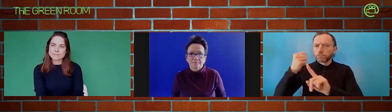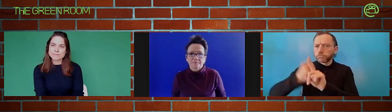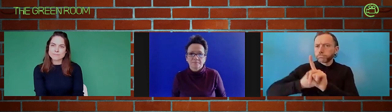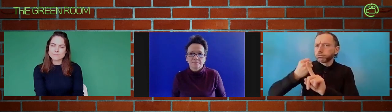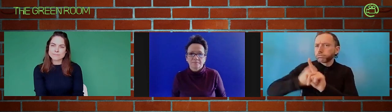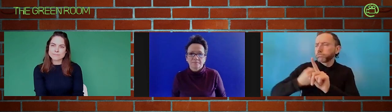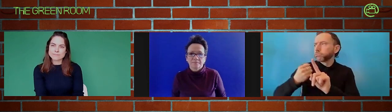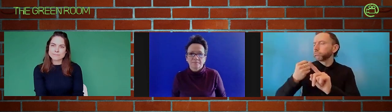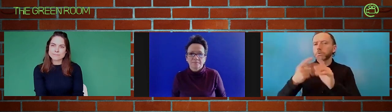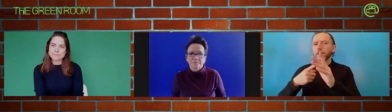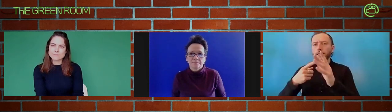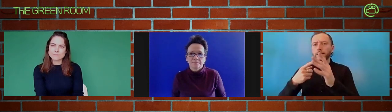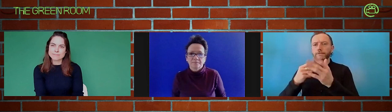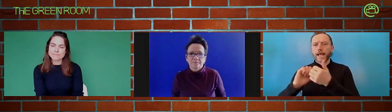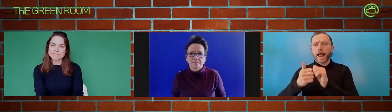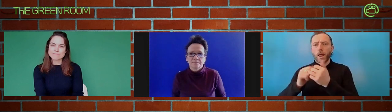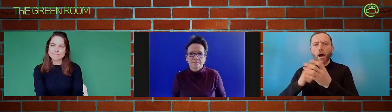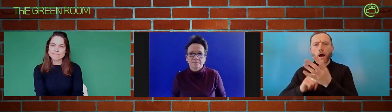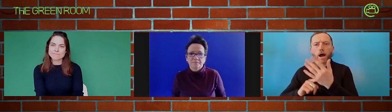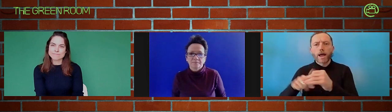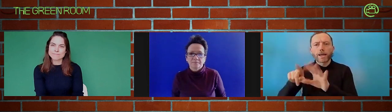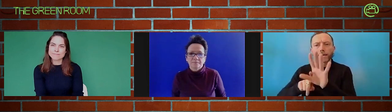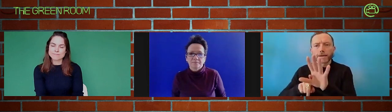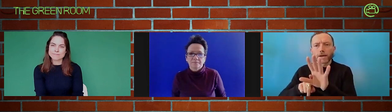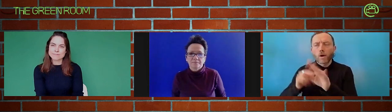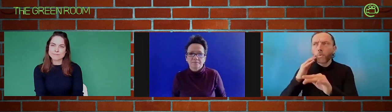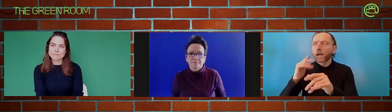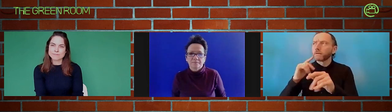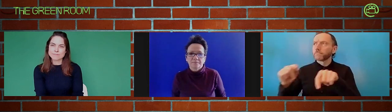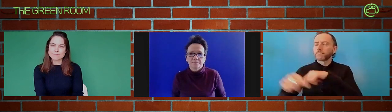I think when I hear people, you know, that there was a